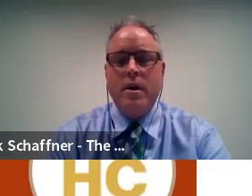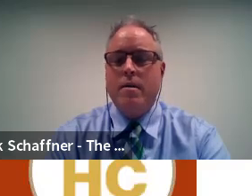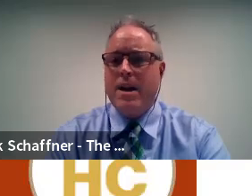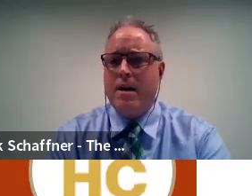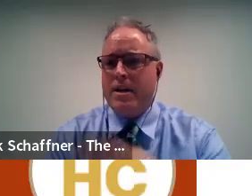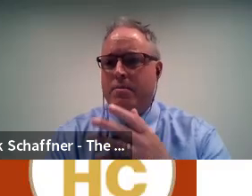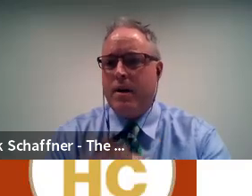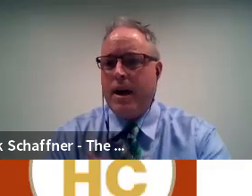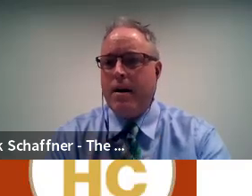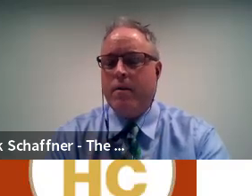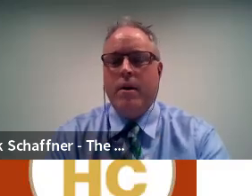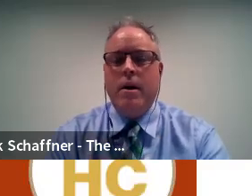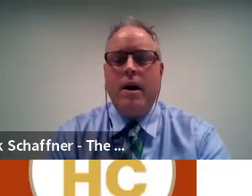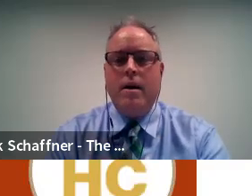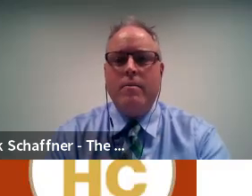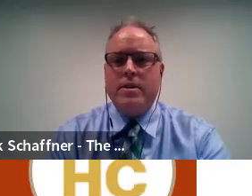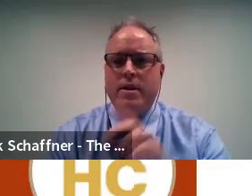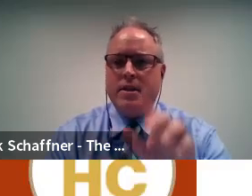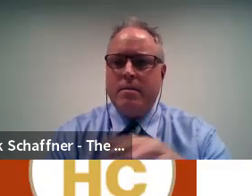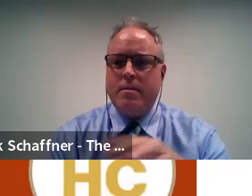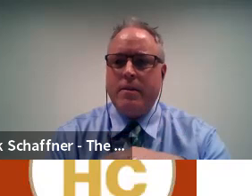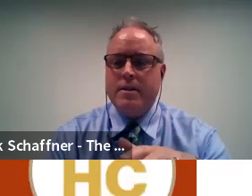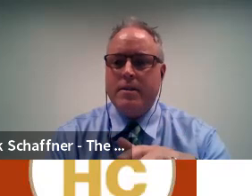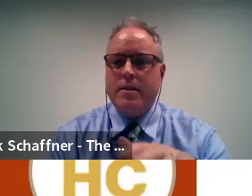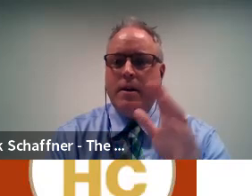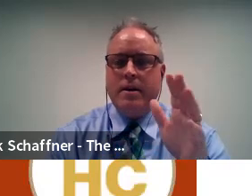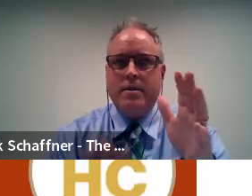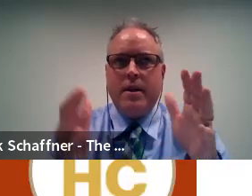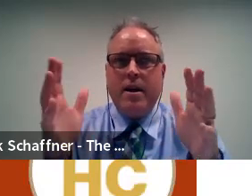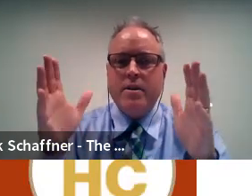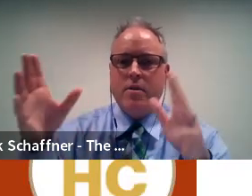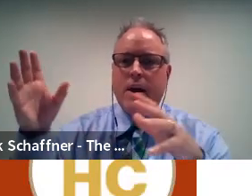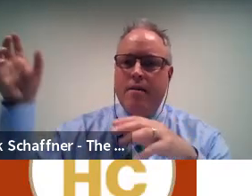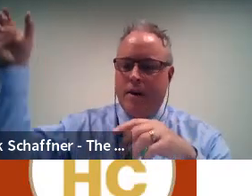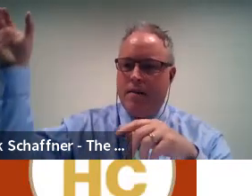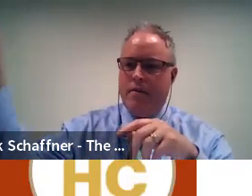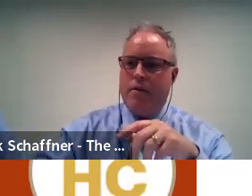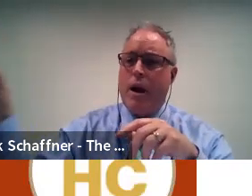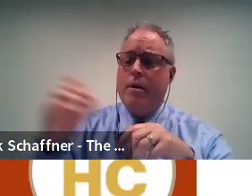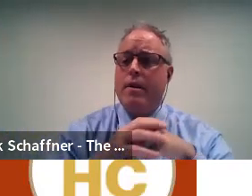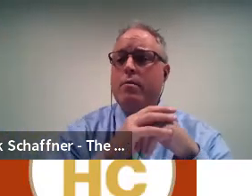beyond being spelled out. And what's nice about the lessons is they also have a kind of vocabulary